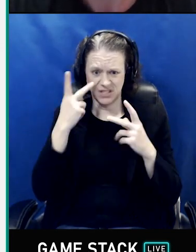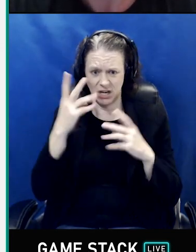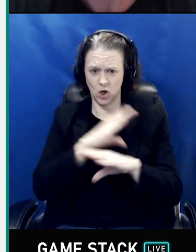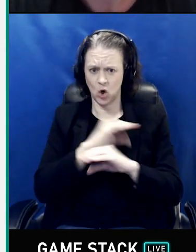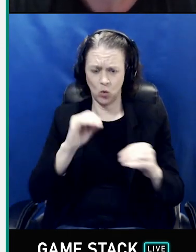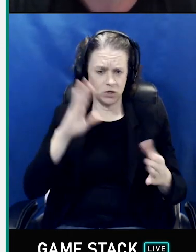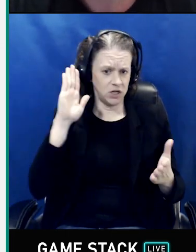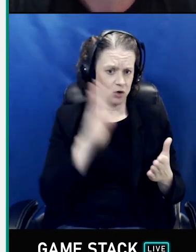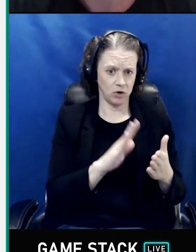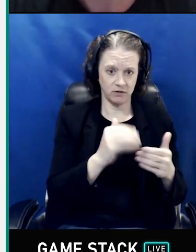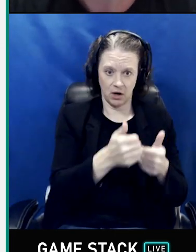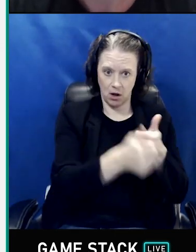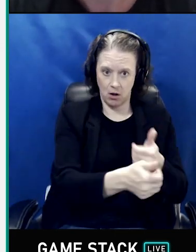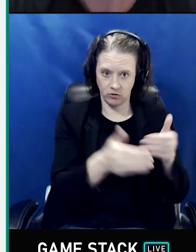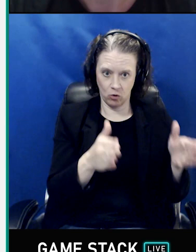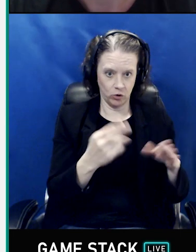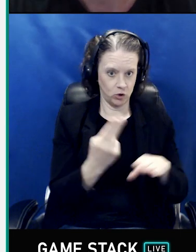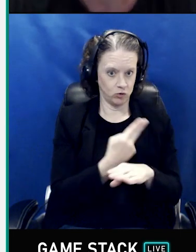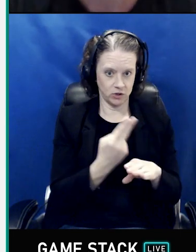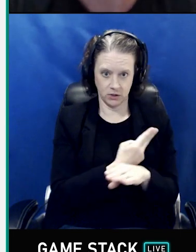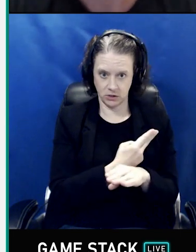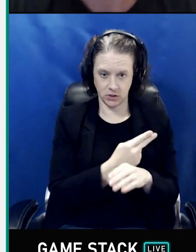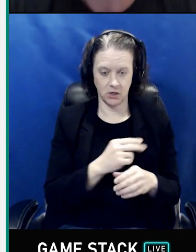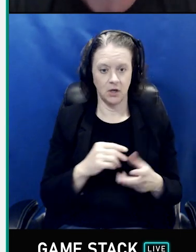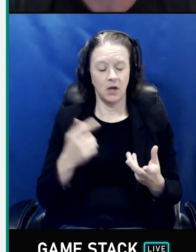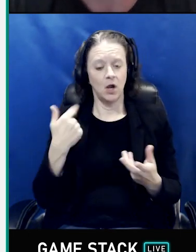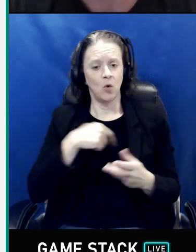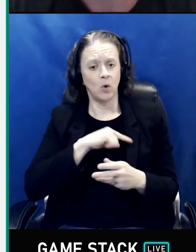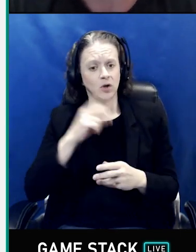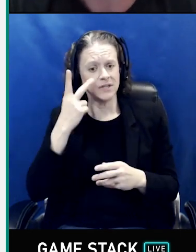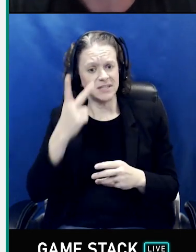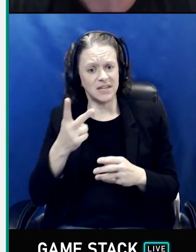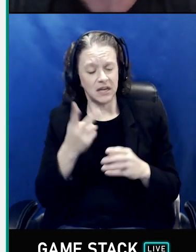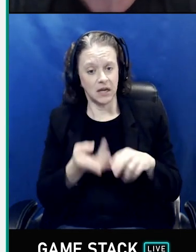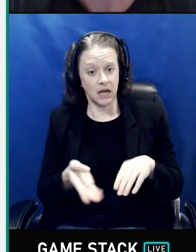Instead we're seeing that given the increased availability of gaming,